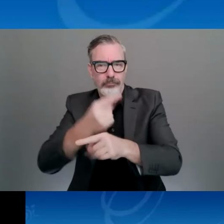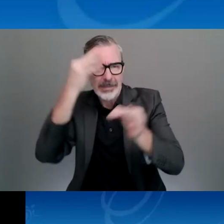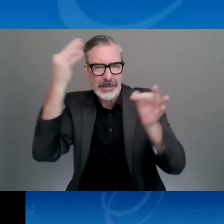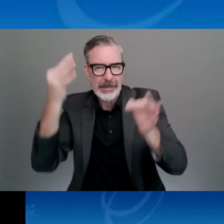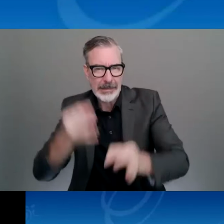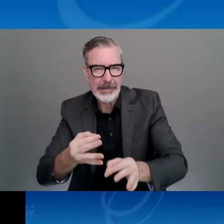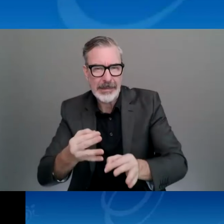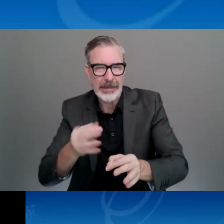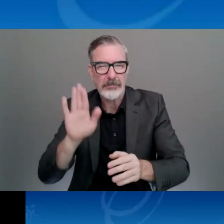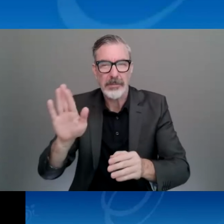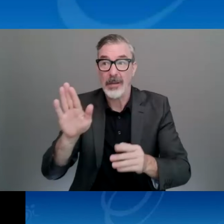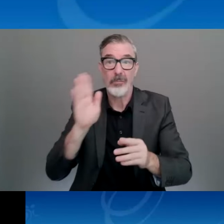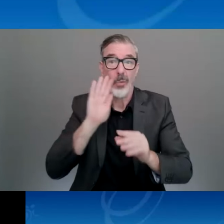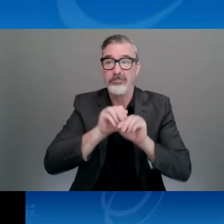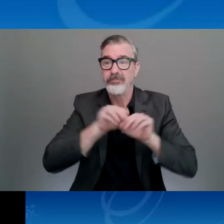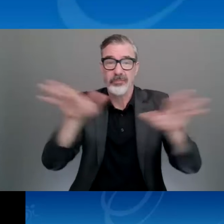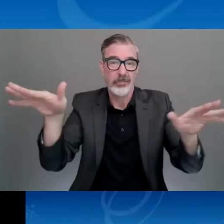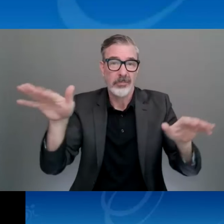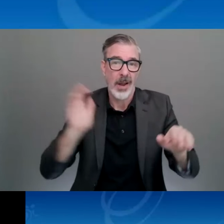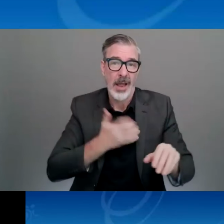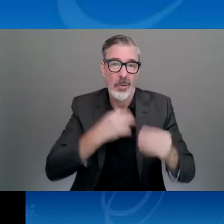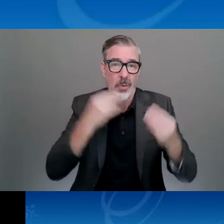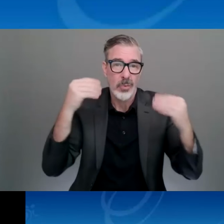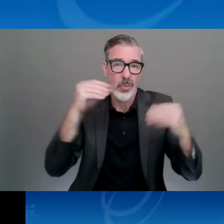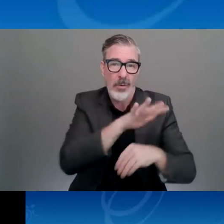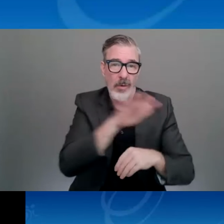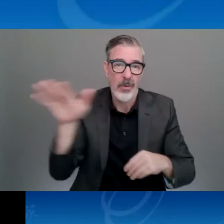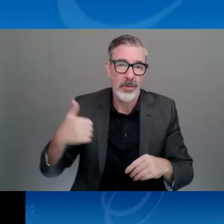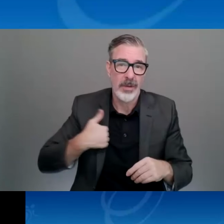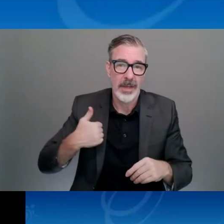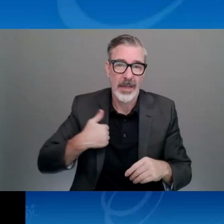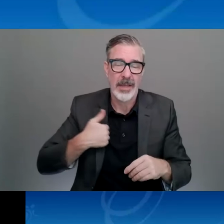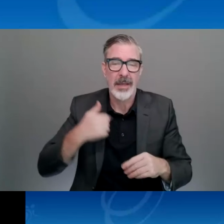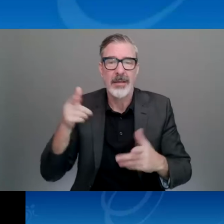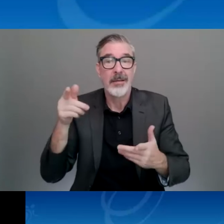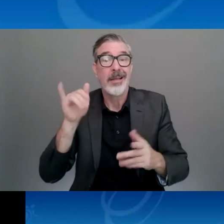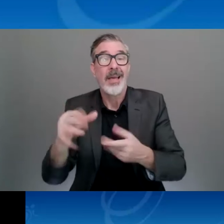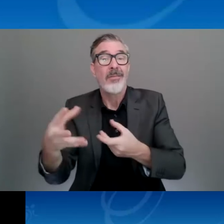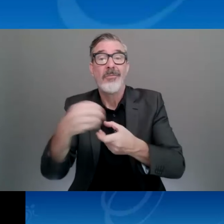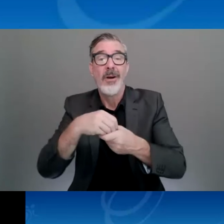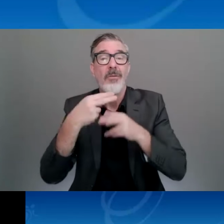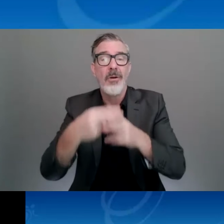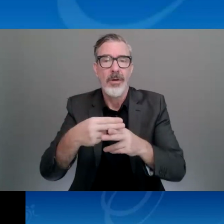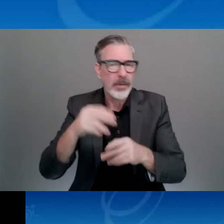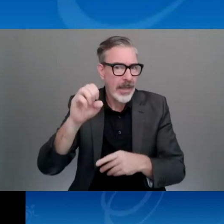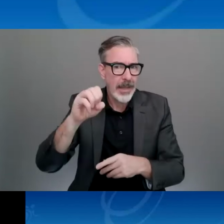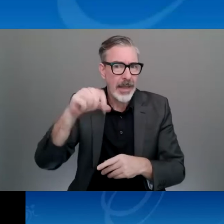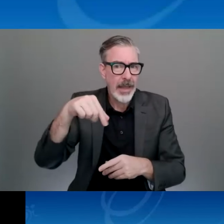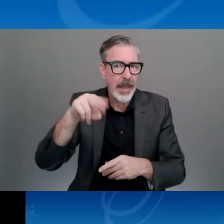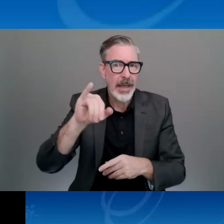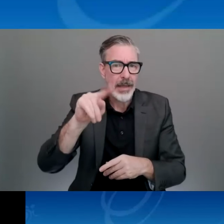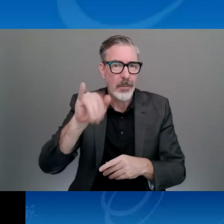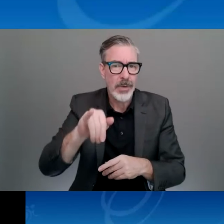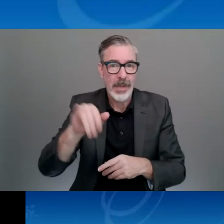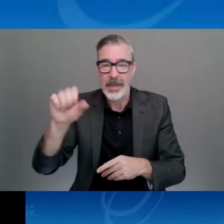They have something called equity sequence. And whether it's a few planning or social for your team or really building a marketing or product strategy for a business,